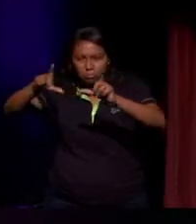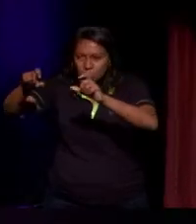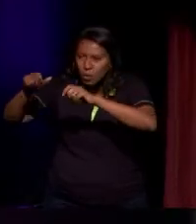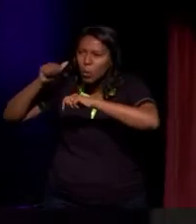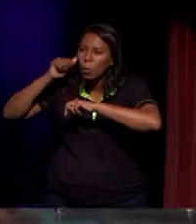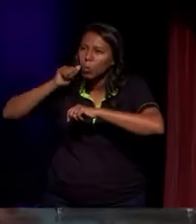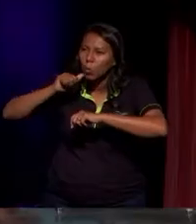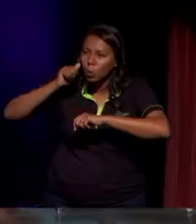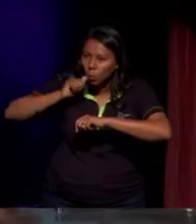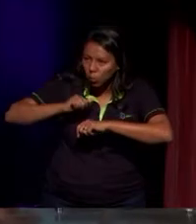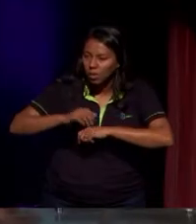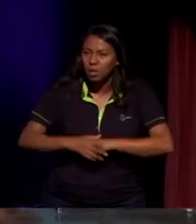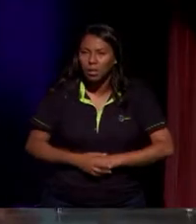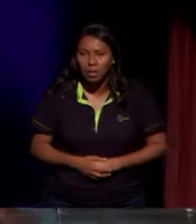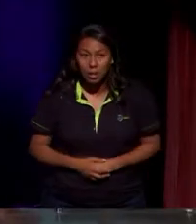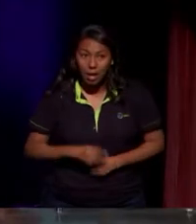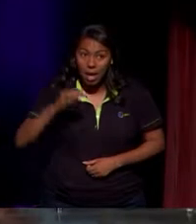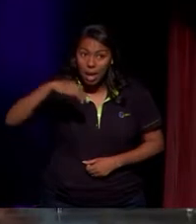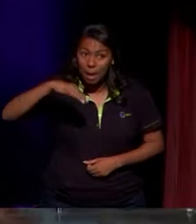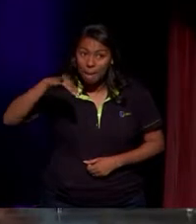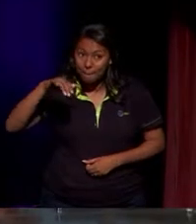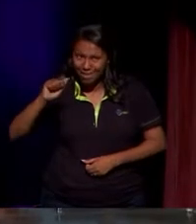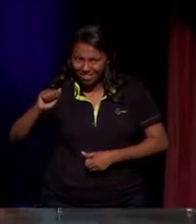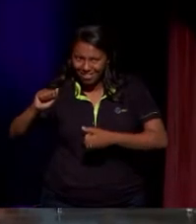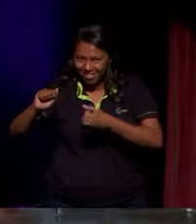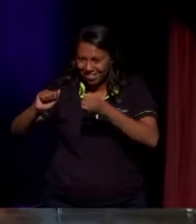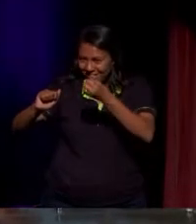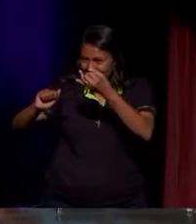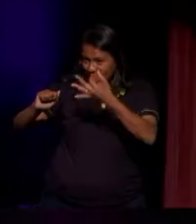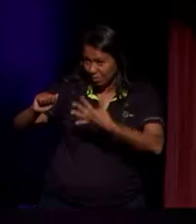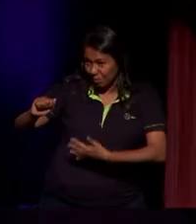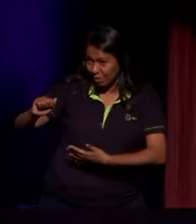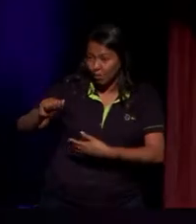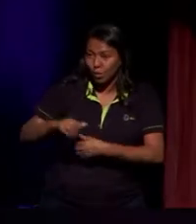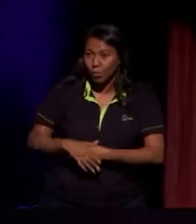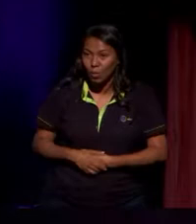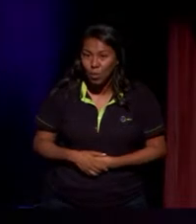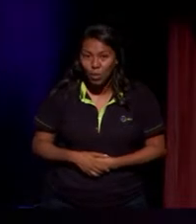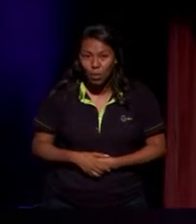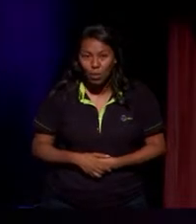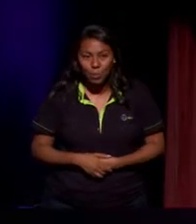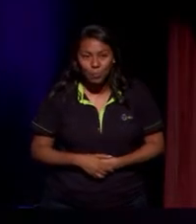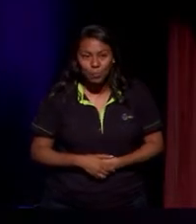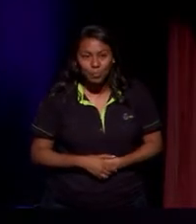And what does Mia Couto say? that's what he calls The Midwives of Time.